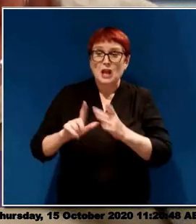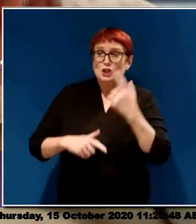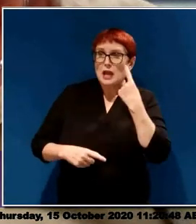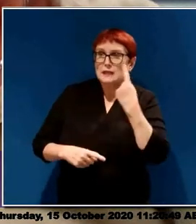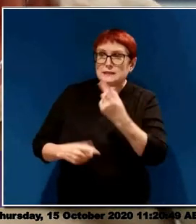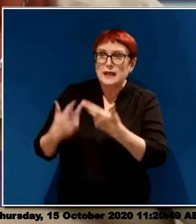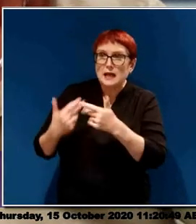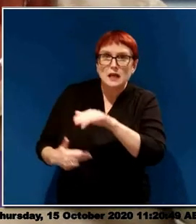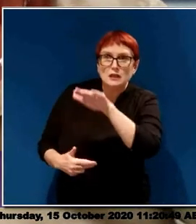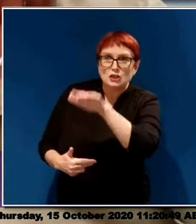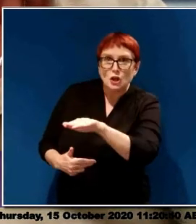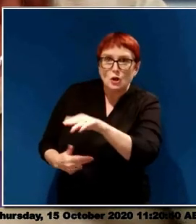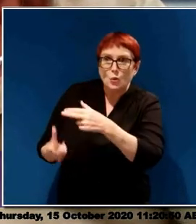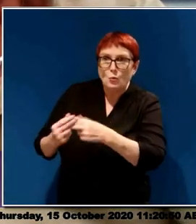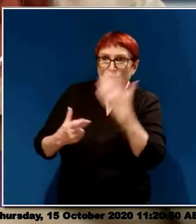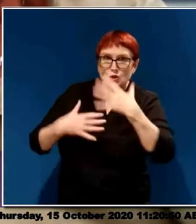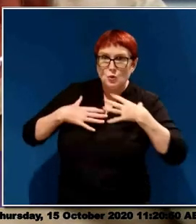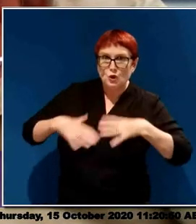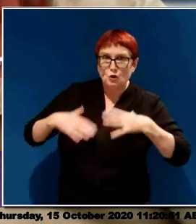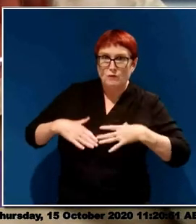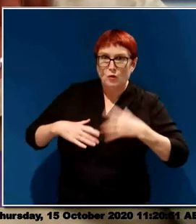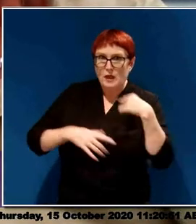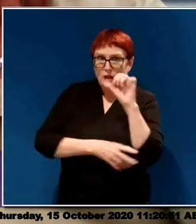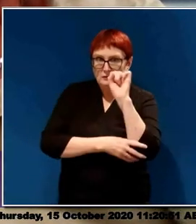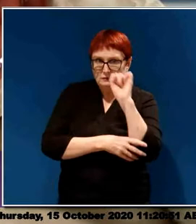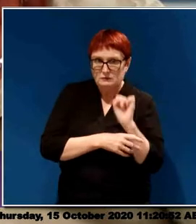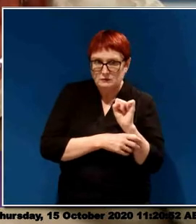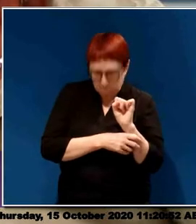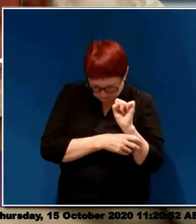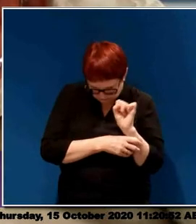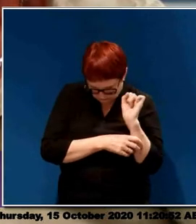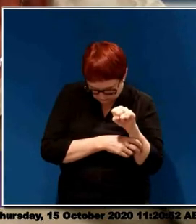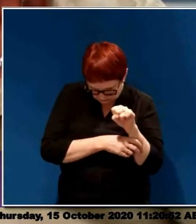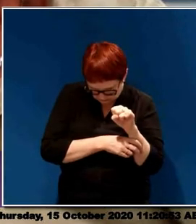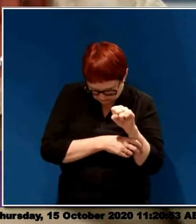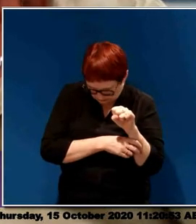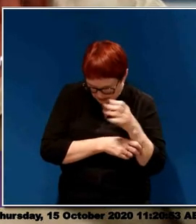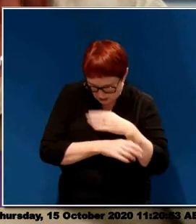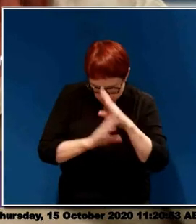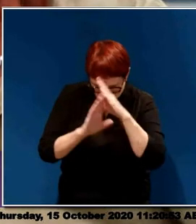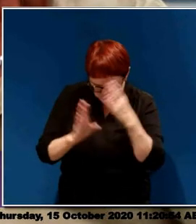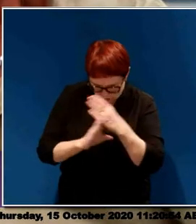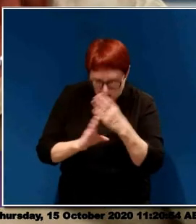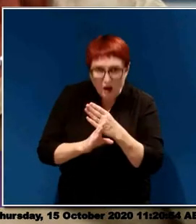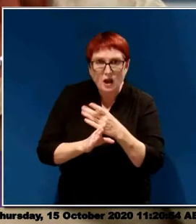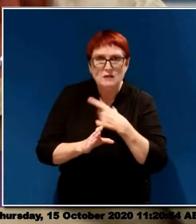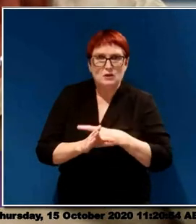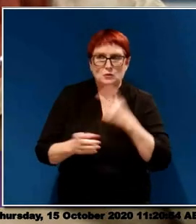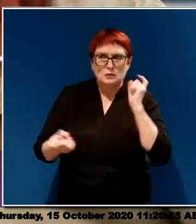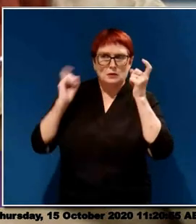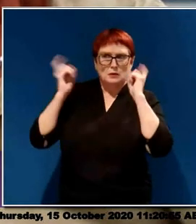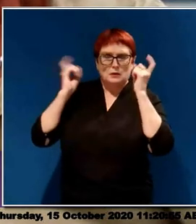his shoulders are shrunk and he pretty much wants to hide. And then he gets that anxious that he feels sick